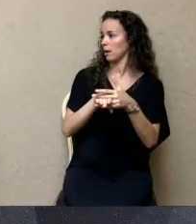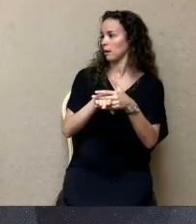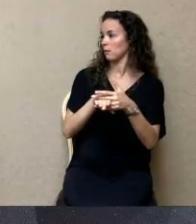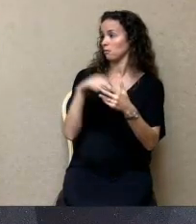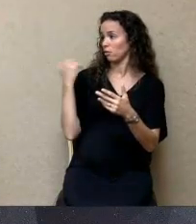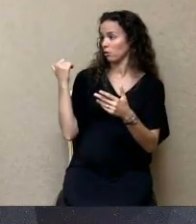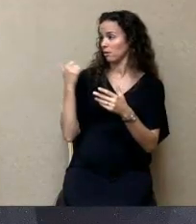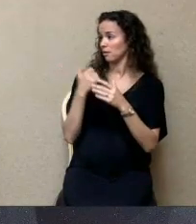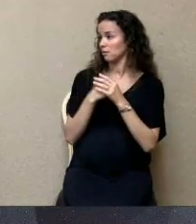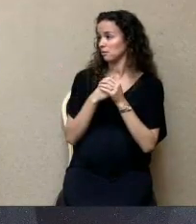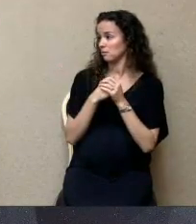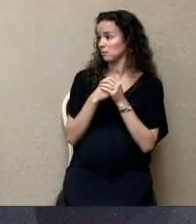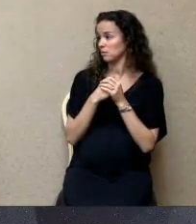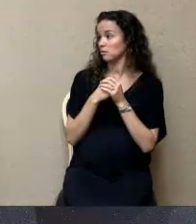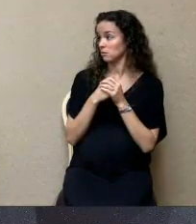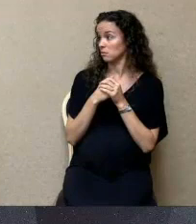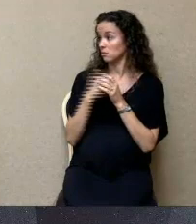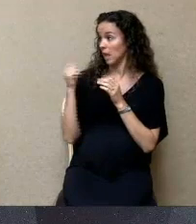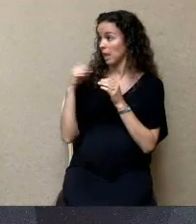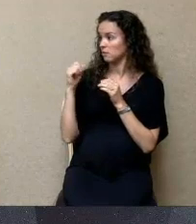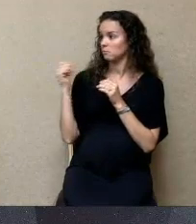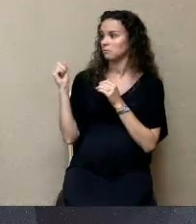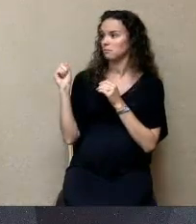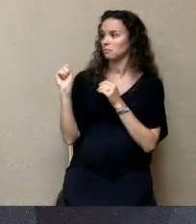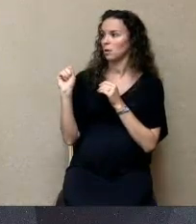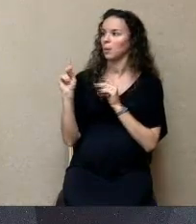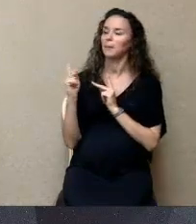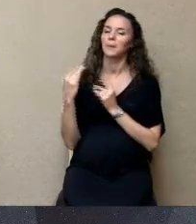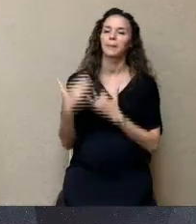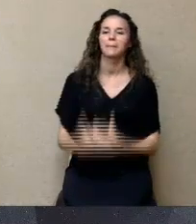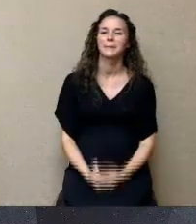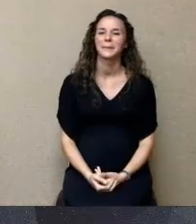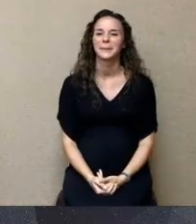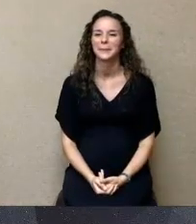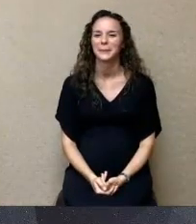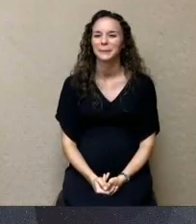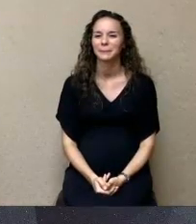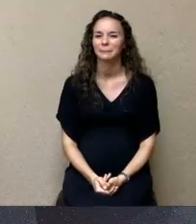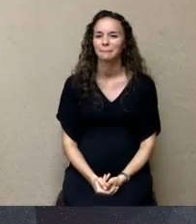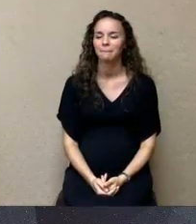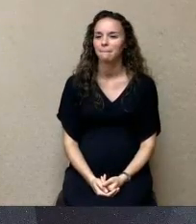Is there anything else? Yeah? There's something else you want to say?